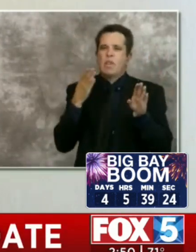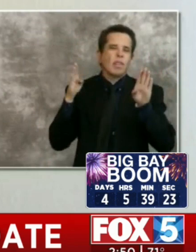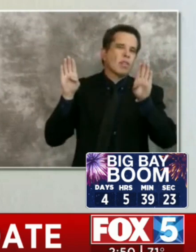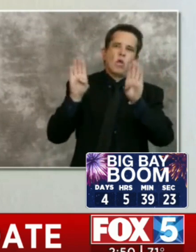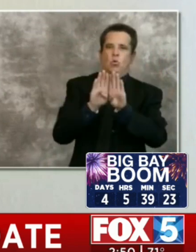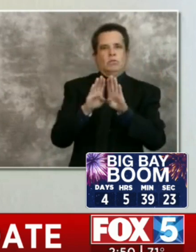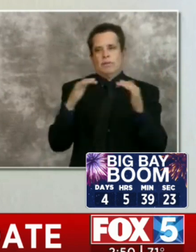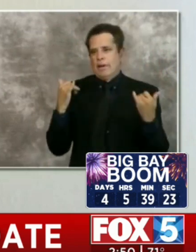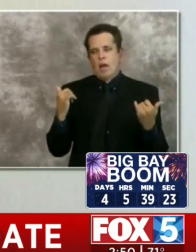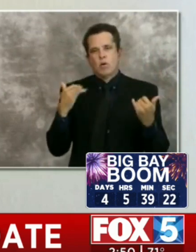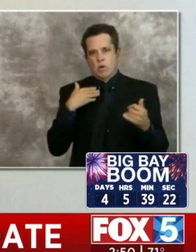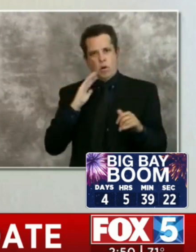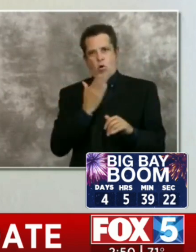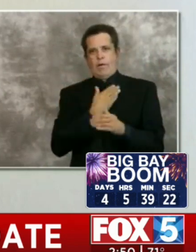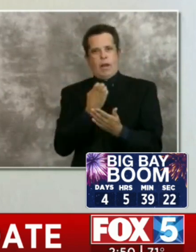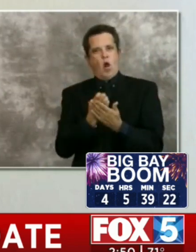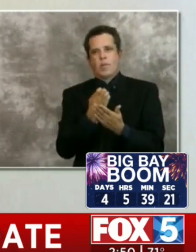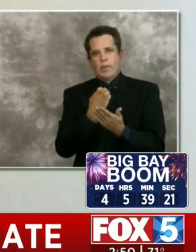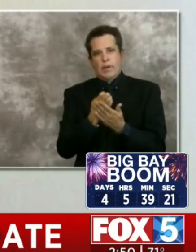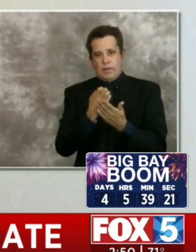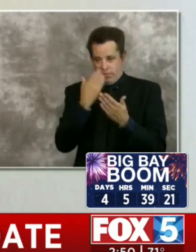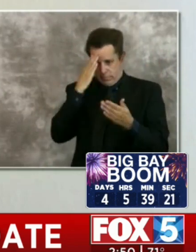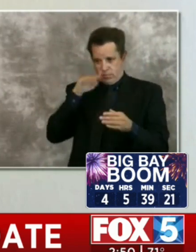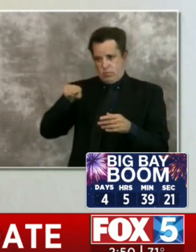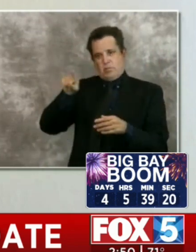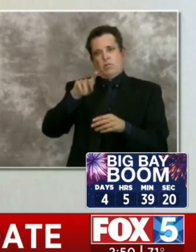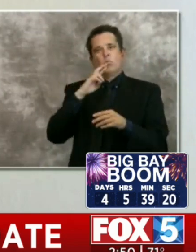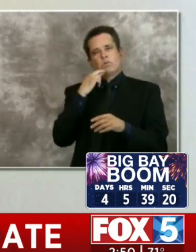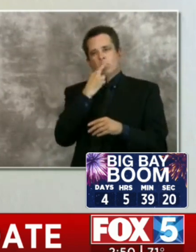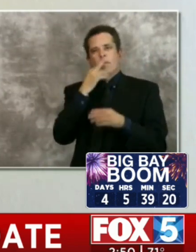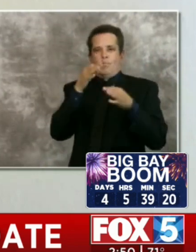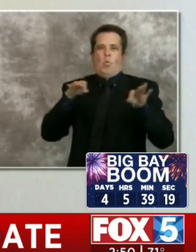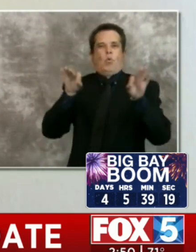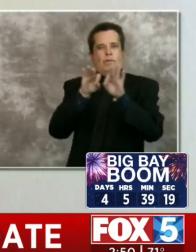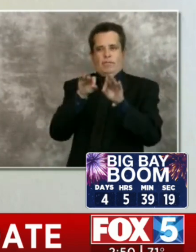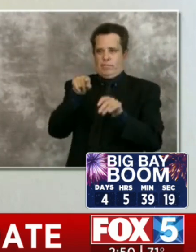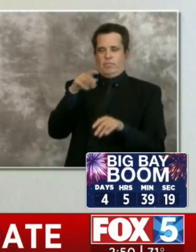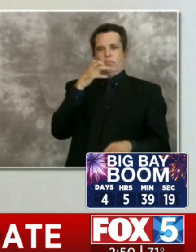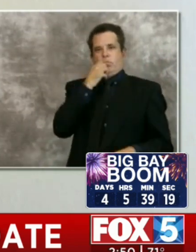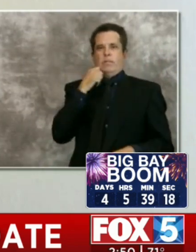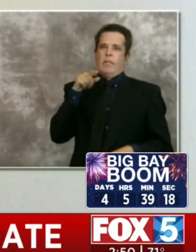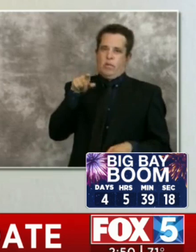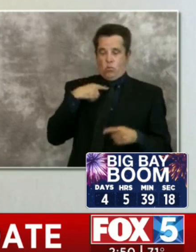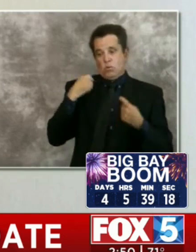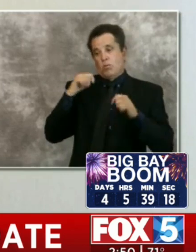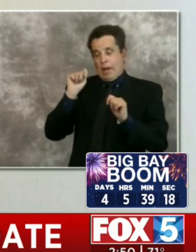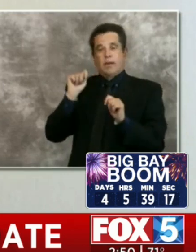ALL OF THE TREMENDOUS PROGRESS WITH HAS BEEN MADE. WE DON'T WANT TO BE IN A SITUATION WHERE WE'RE HAVING TO CLOSE DOWN INDUSTRY FOR SECTIONS OF